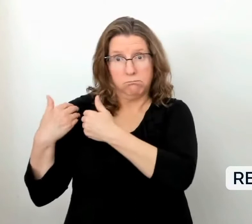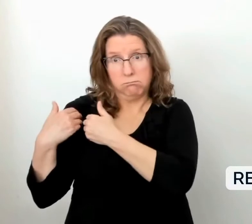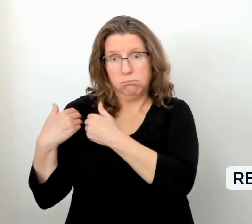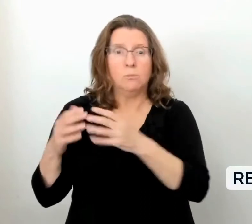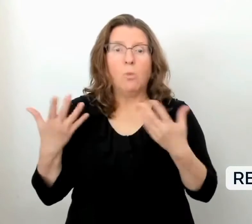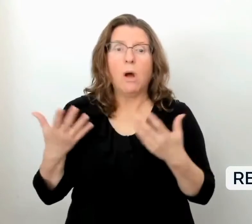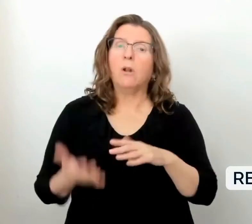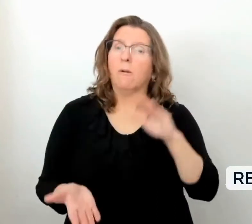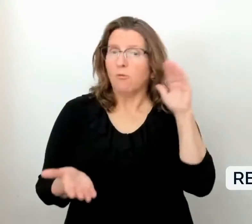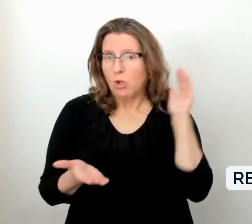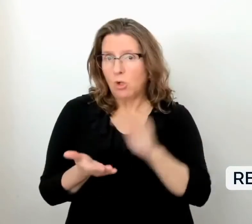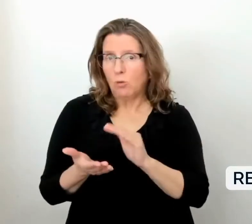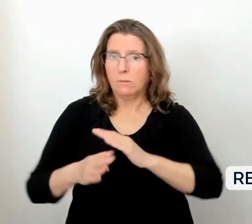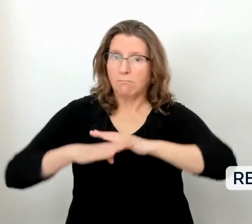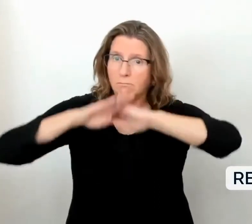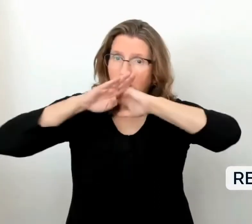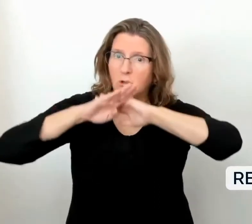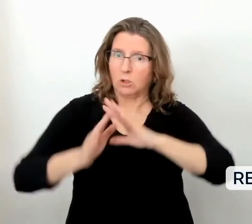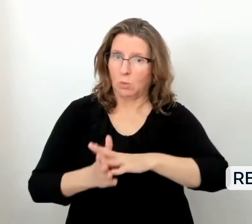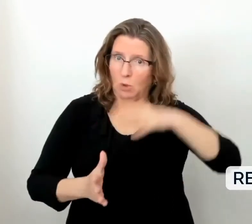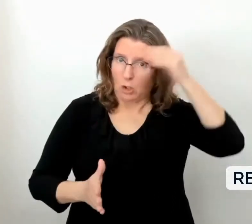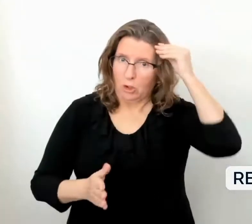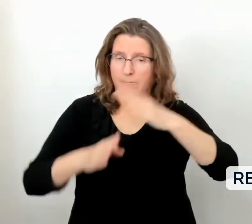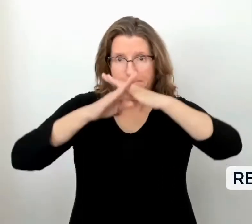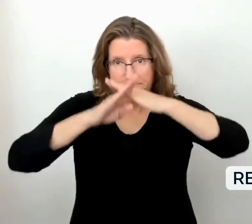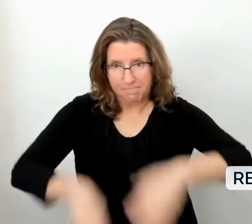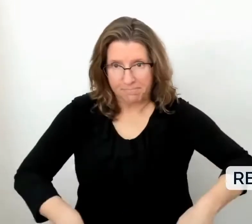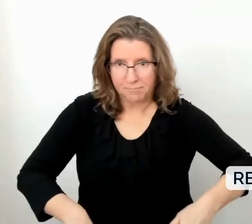Again, it's back to reducing the barriers to learning.